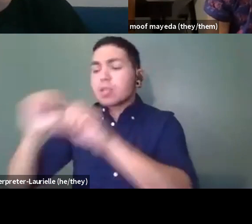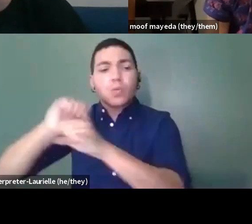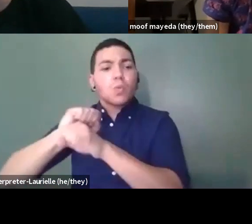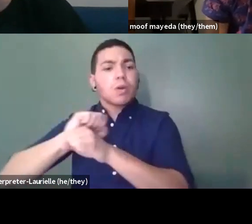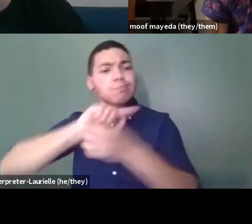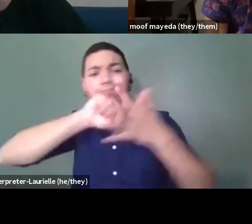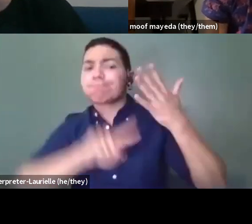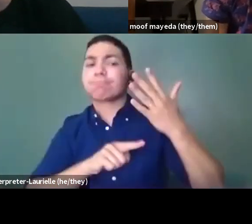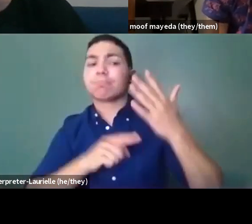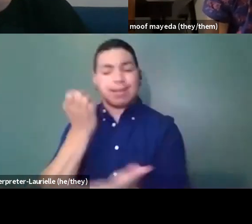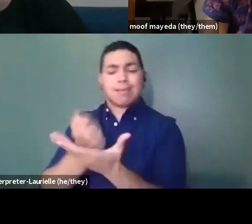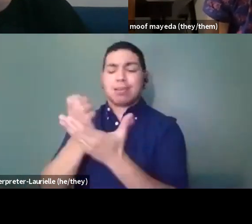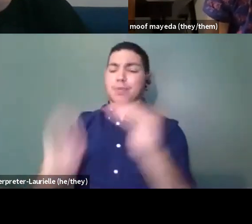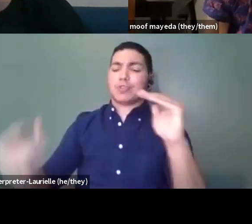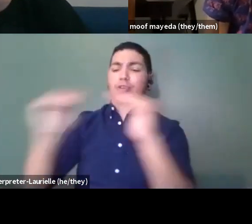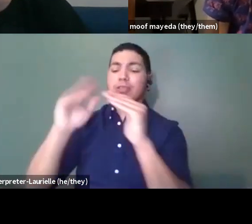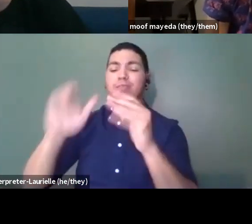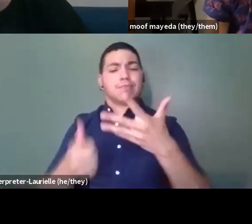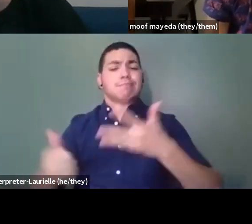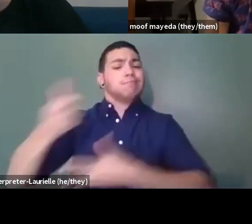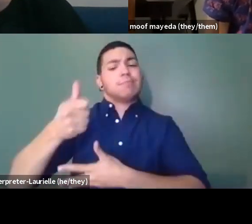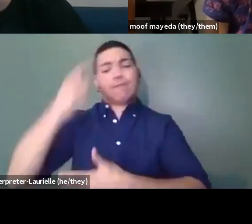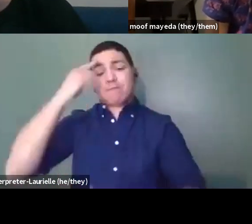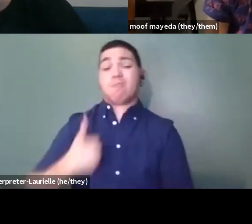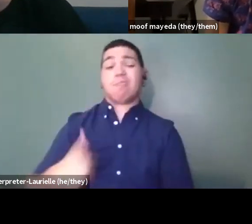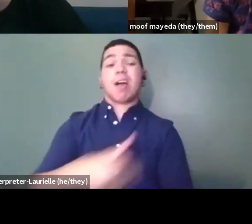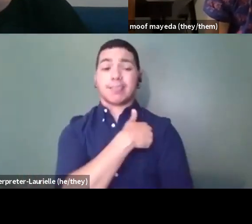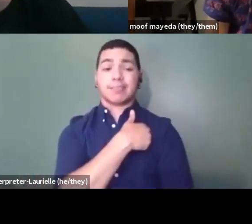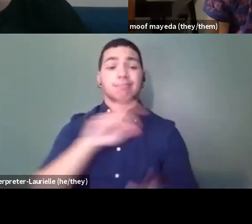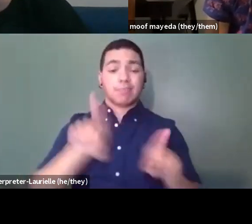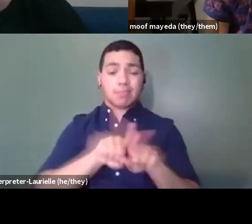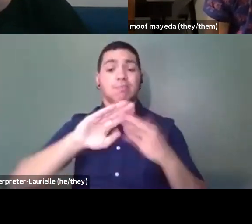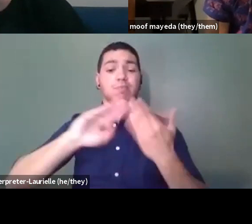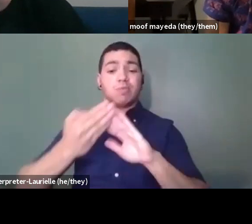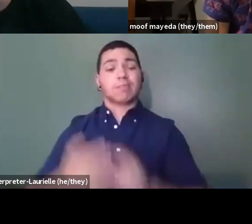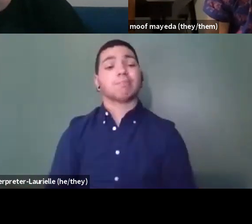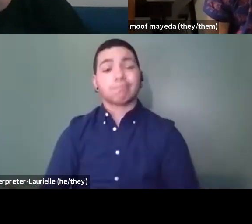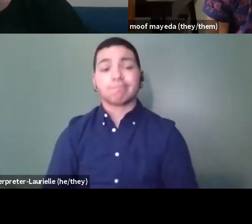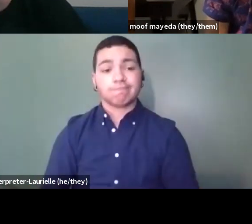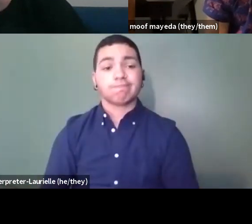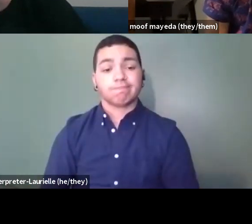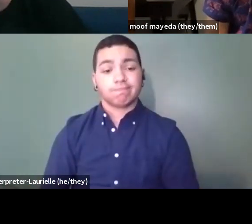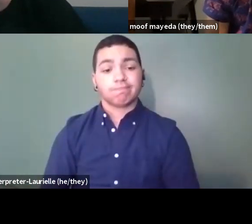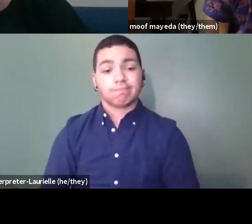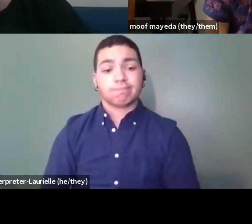I think it really does go beyond what we've seen the LGBTQ